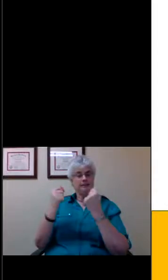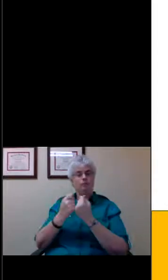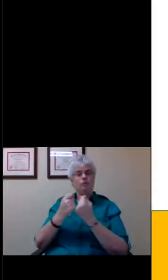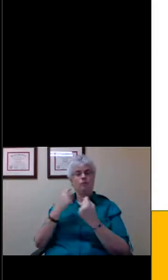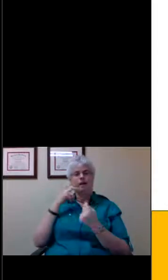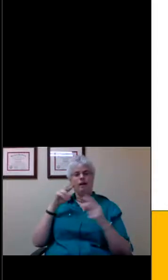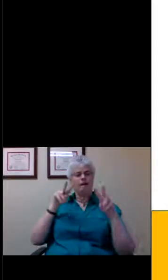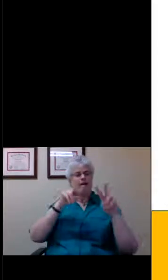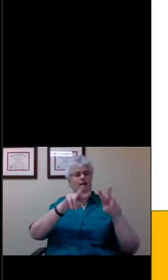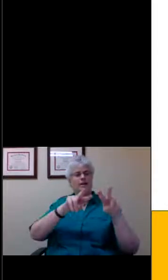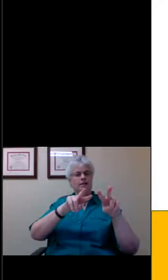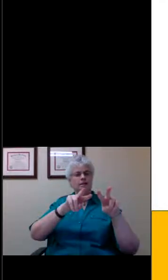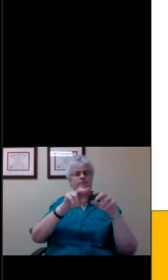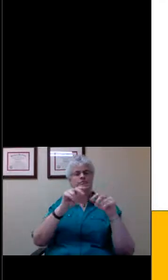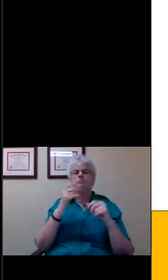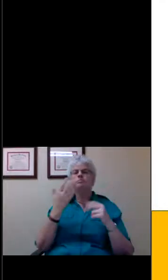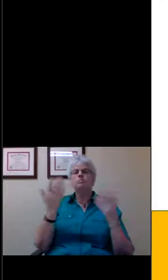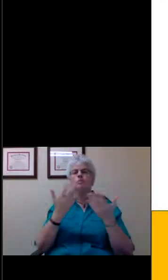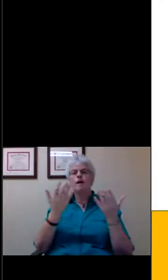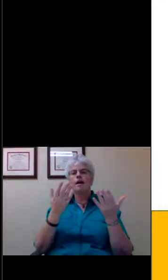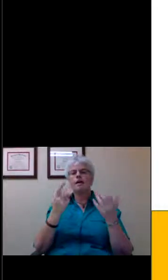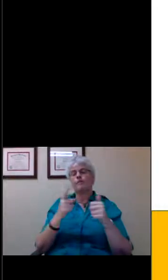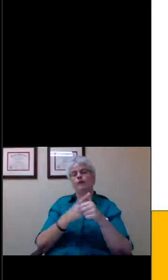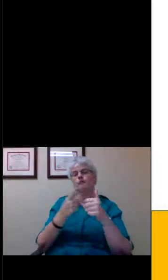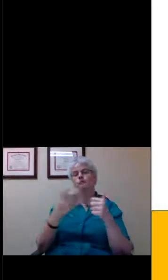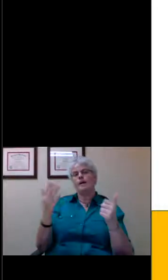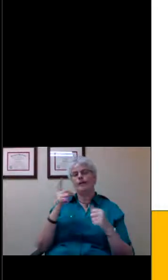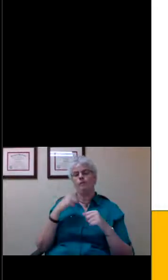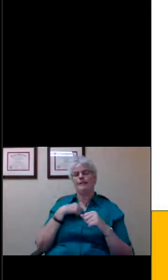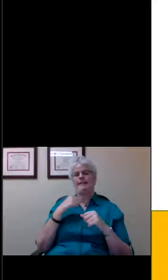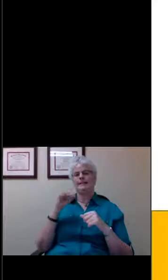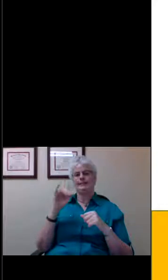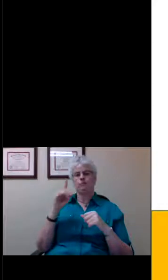working on the prevention team - so we've been looking at- well, first of all, we've